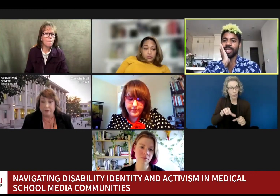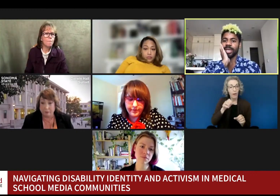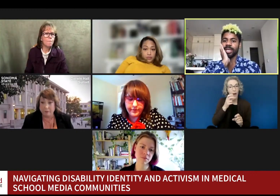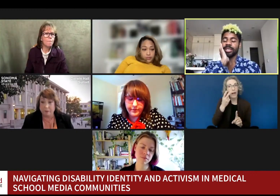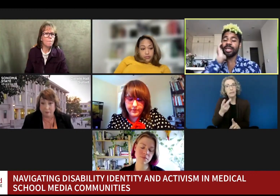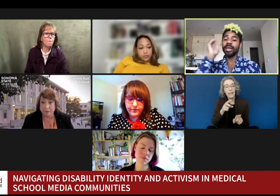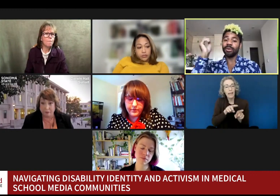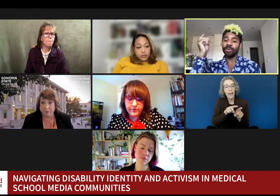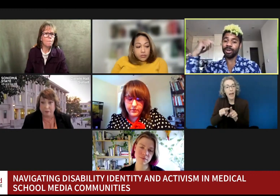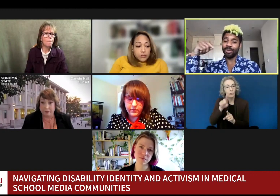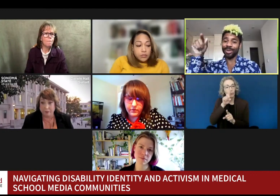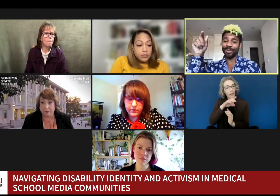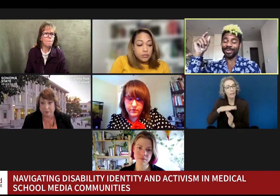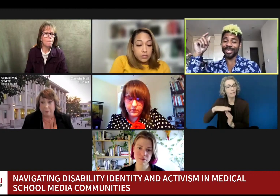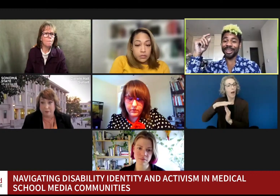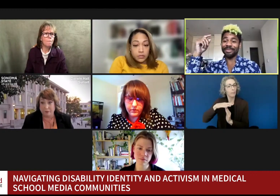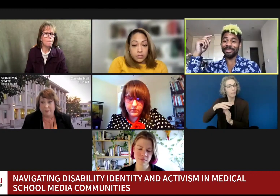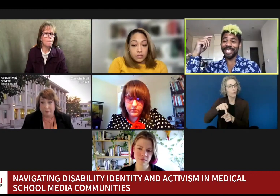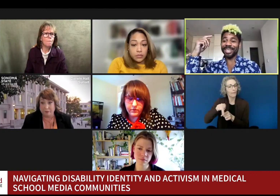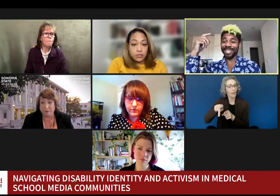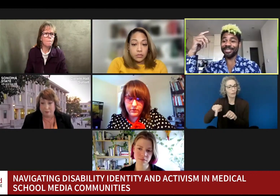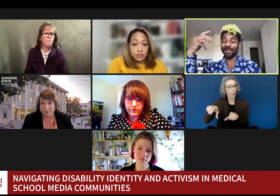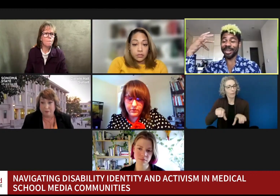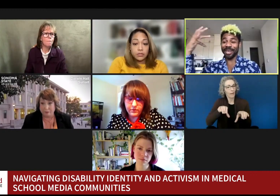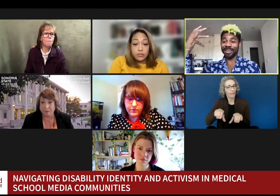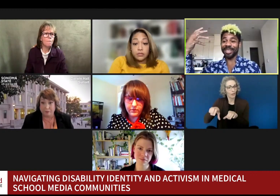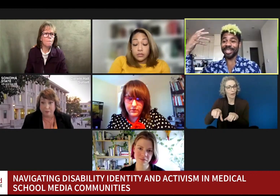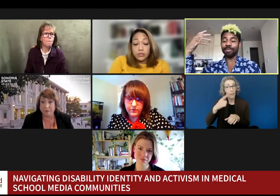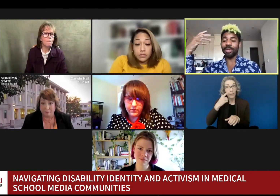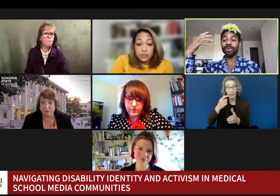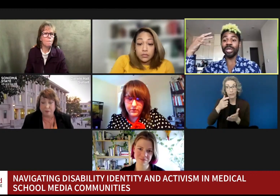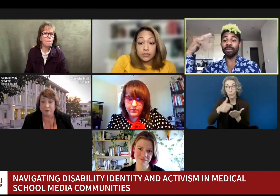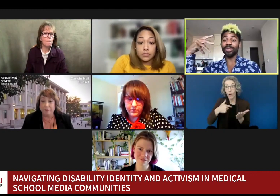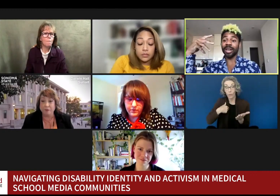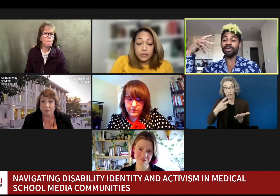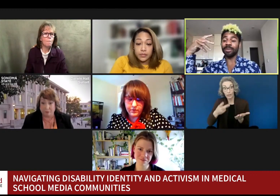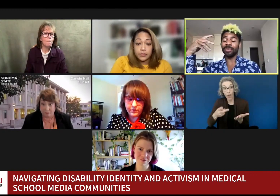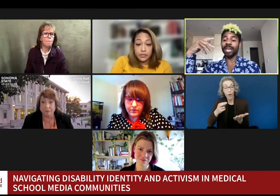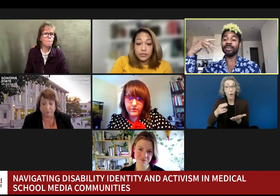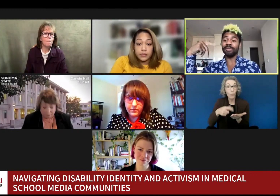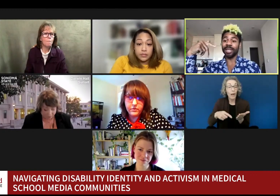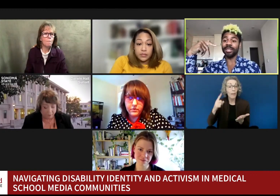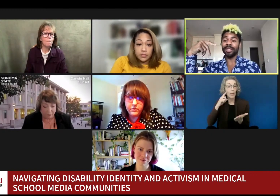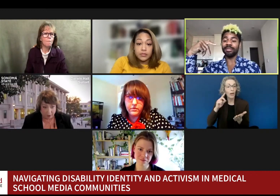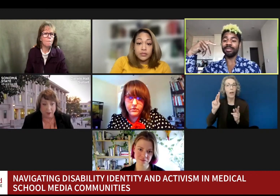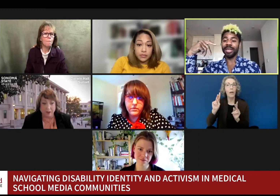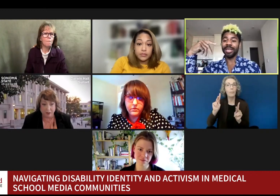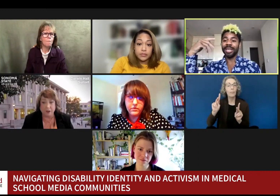Because what we saw immediately or what I'm hearing is that people double down and became defensive.